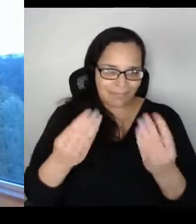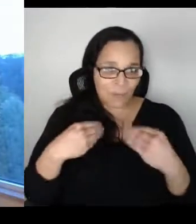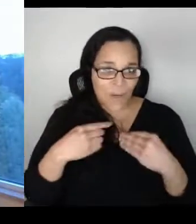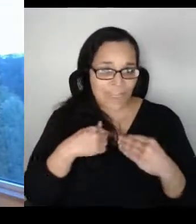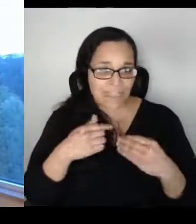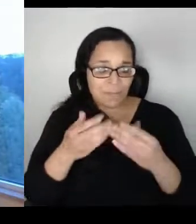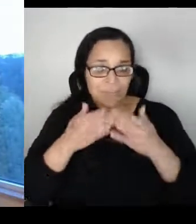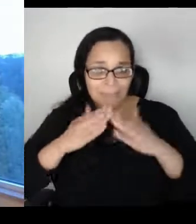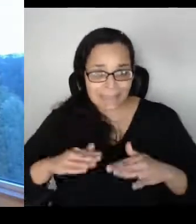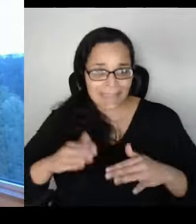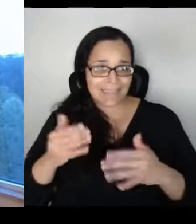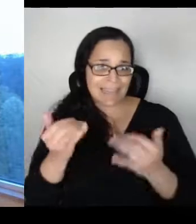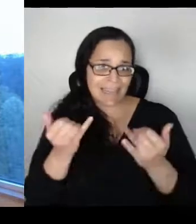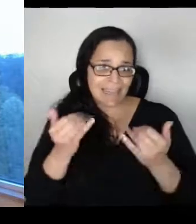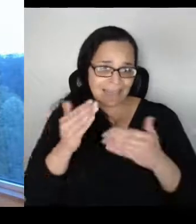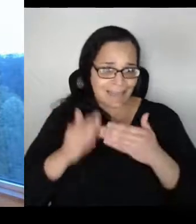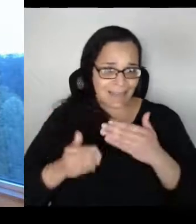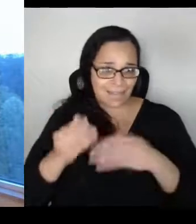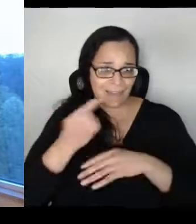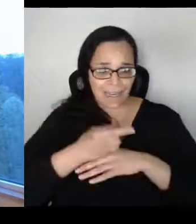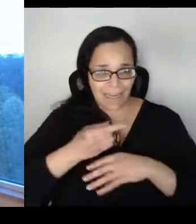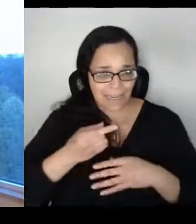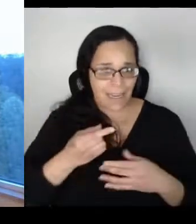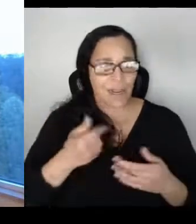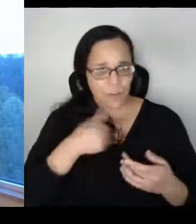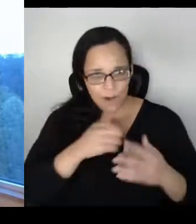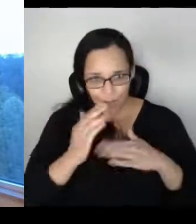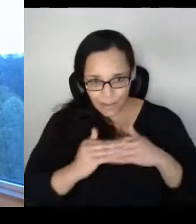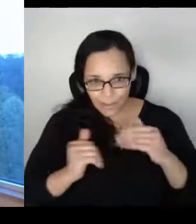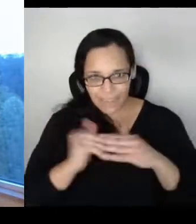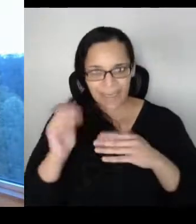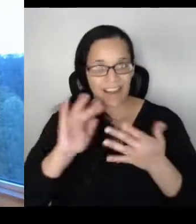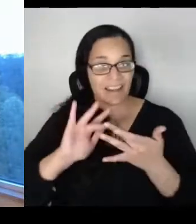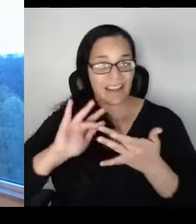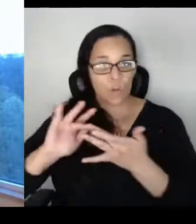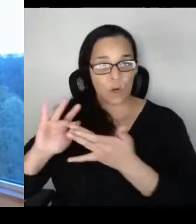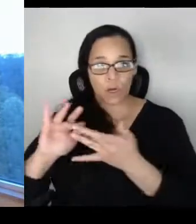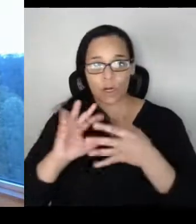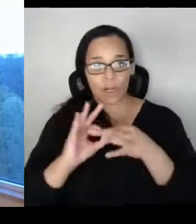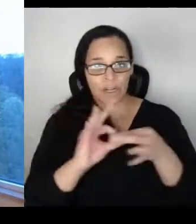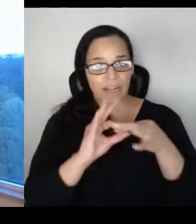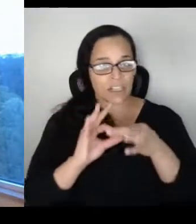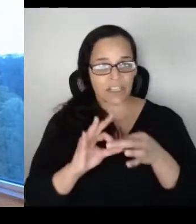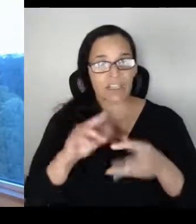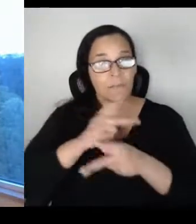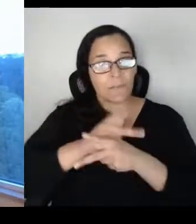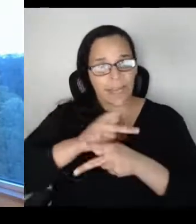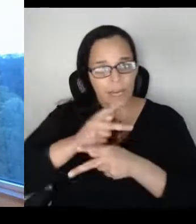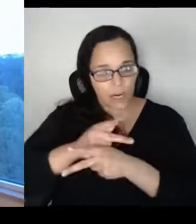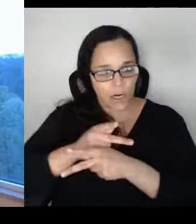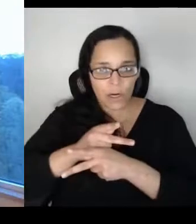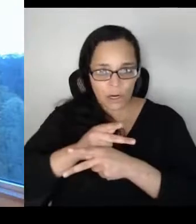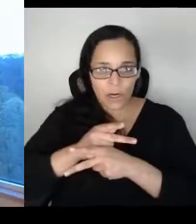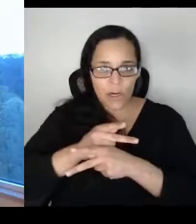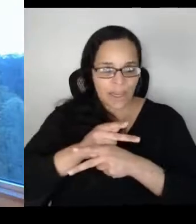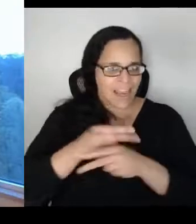of care that will show up regardless whether the state shows up or not for us,